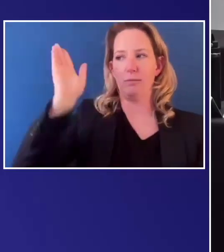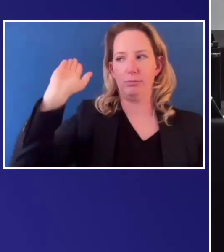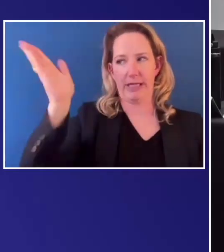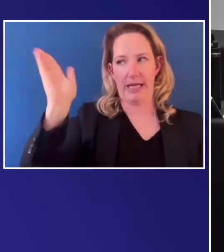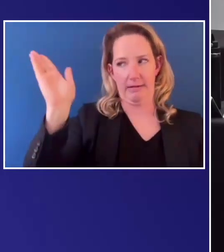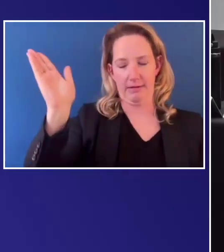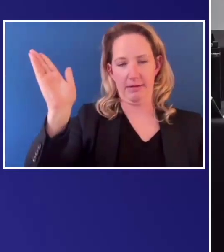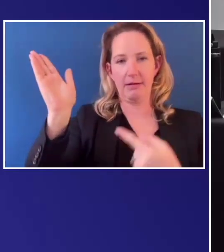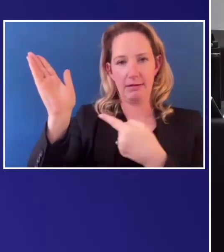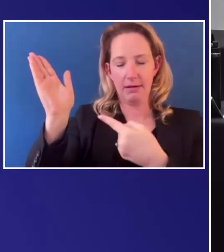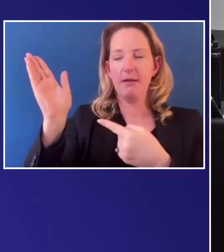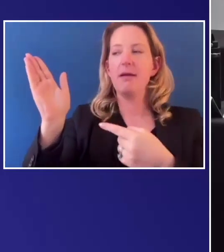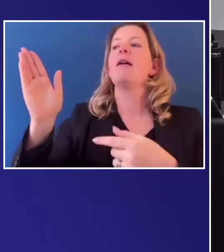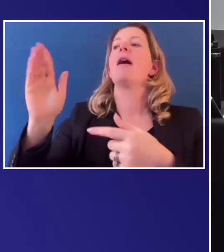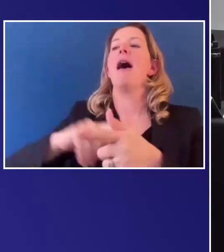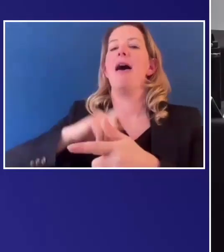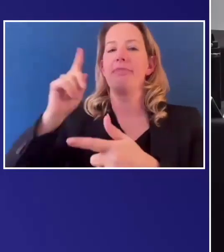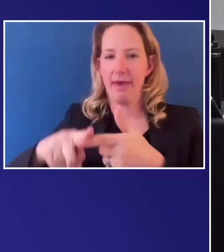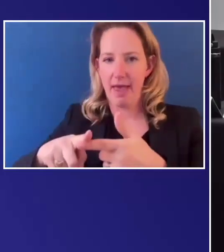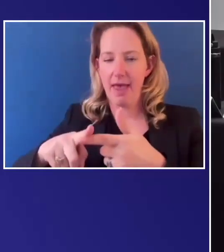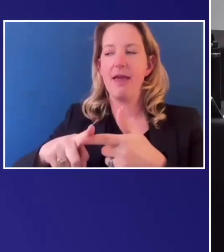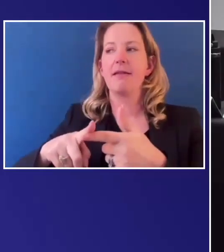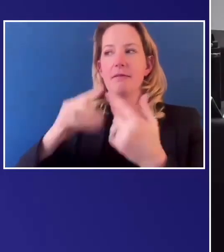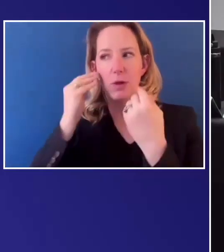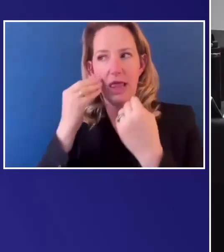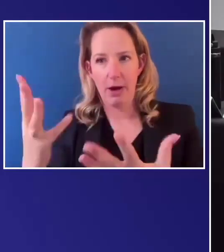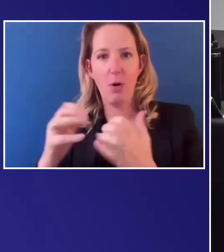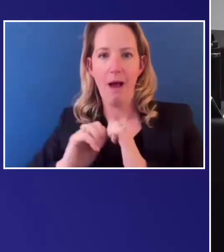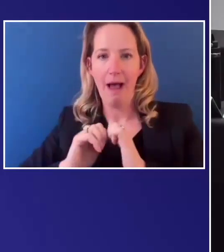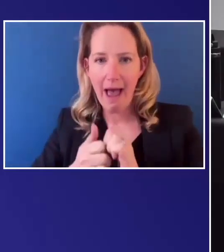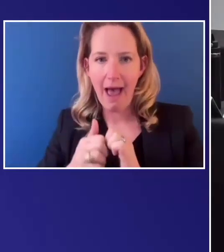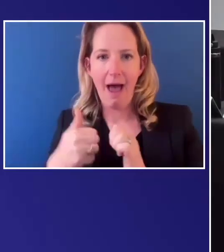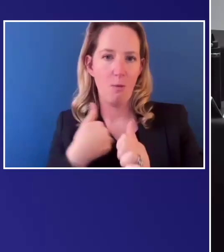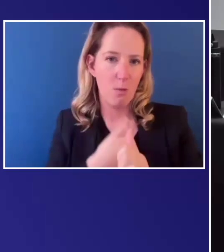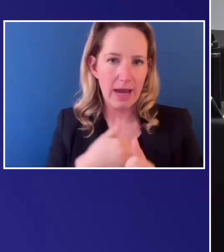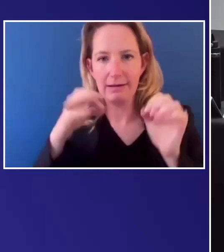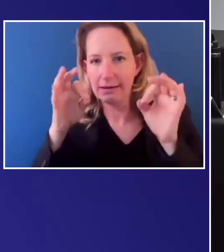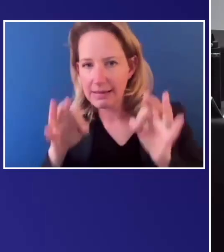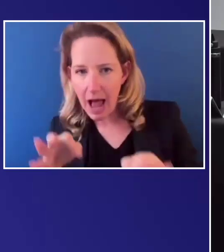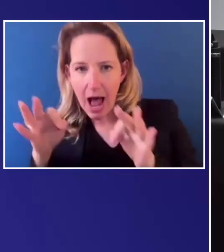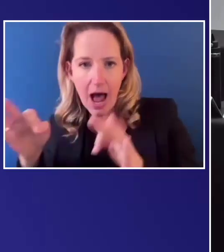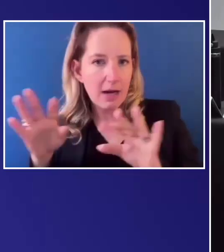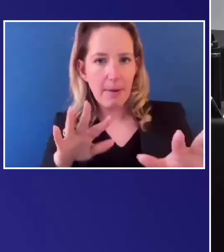it's -- we should, we should have the full conversation about, about debt-to-earnings and the pros and cons of removing it.